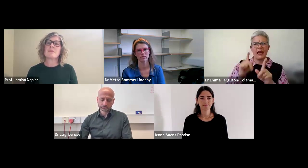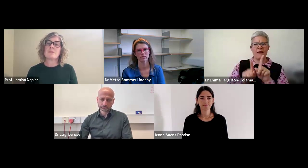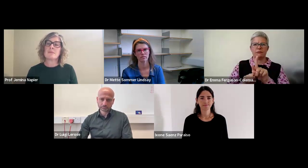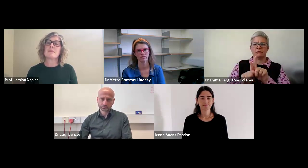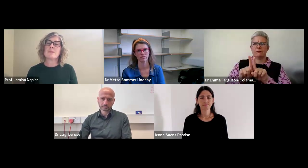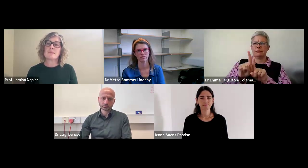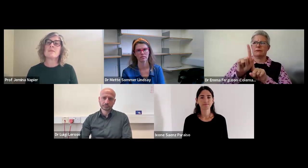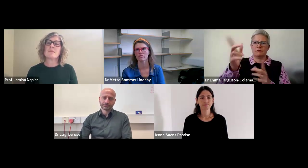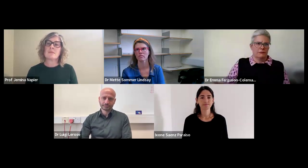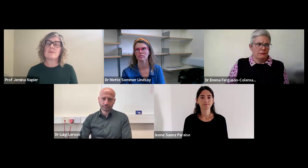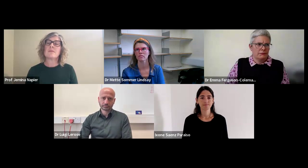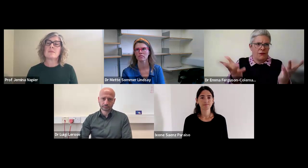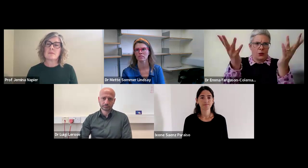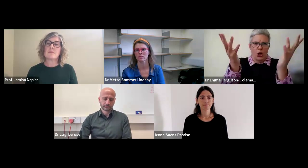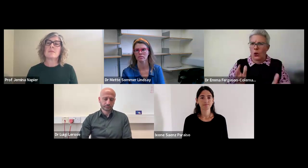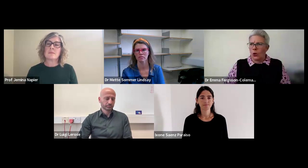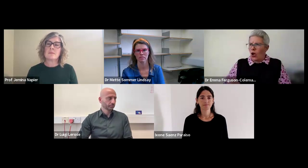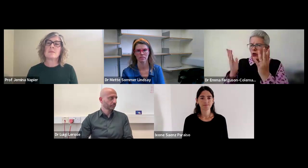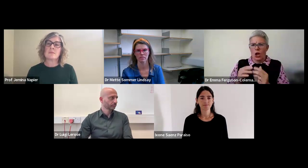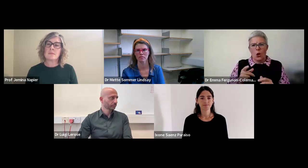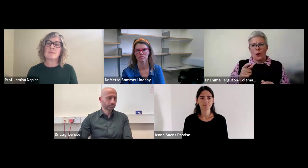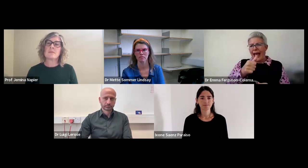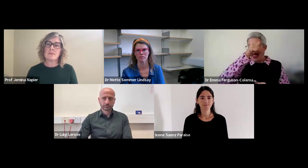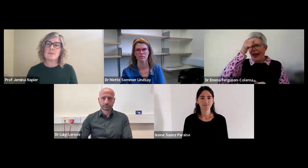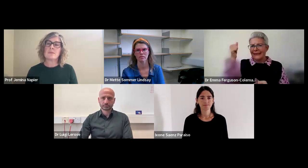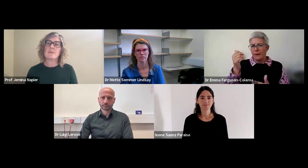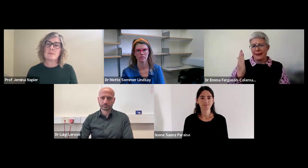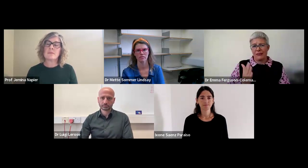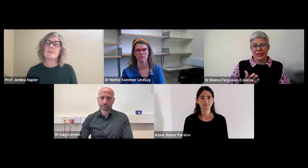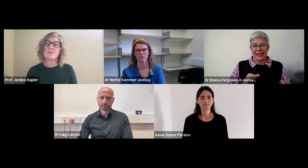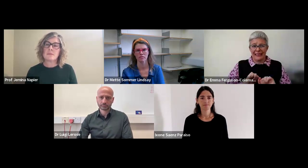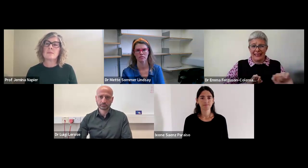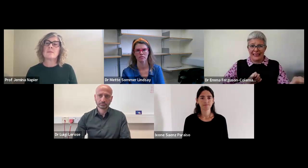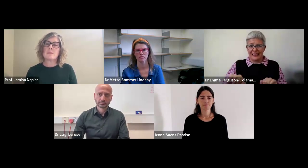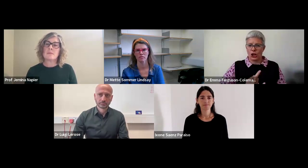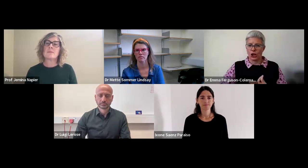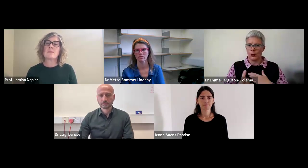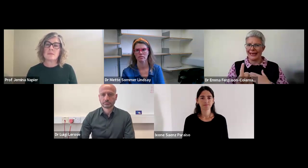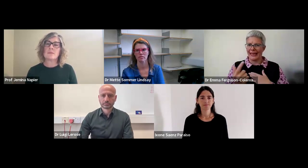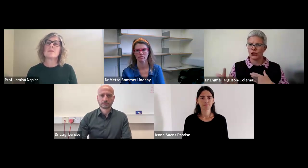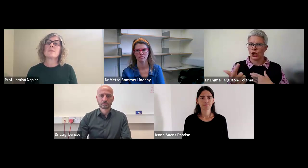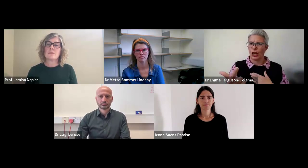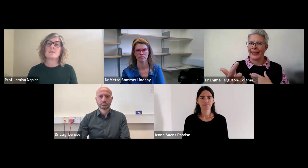you see a lot of hearing academics promoting their deaf colleagues and saying "off you go".